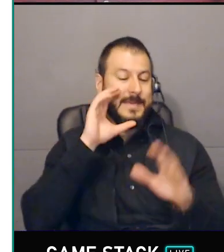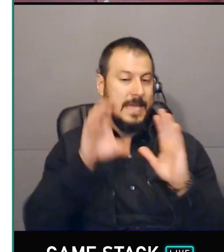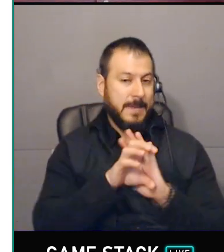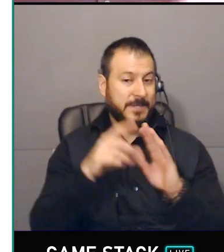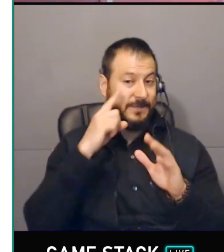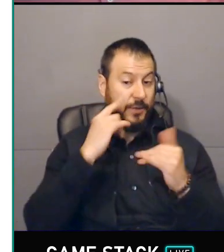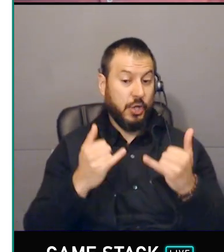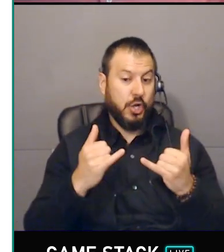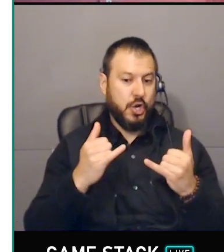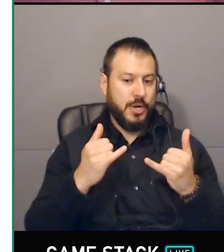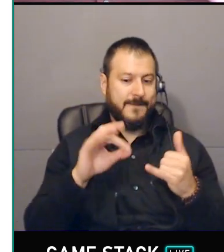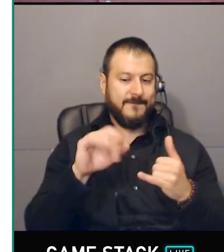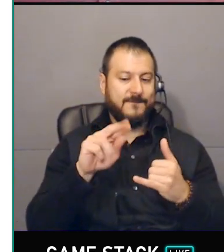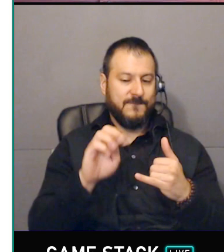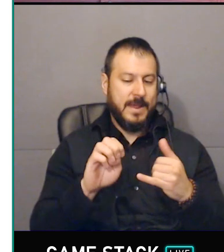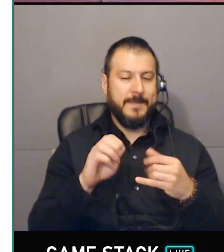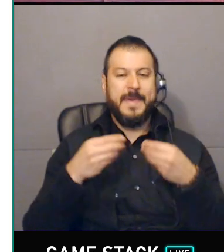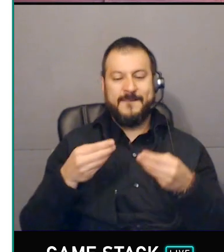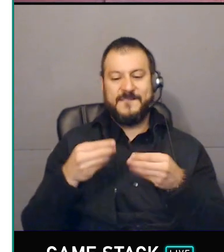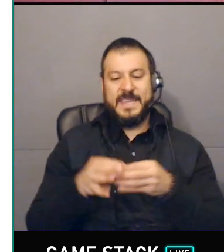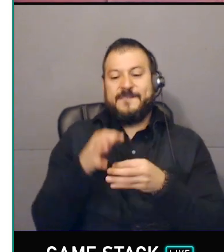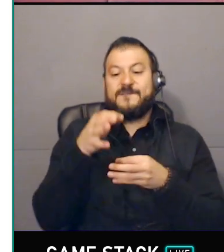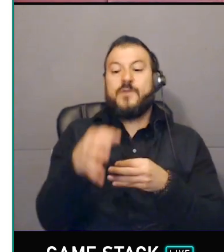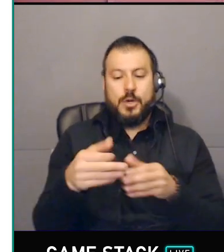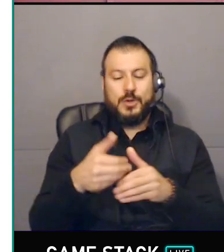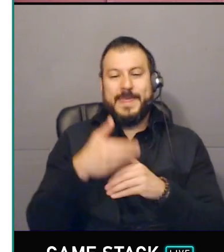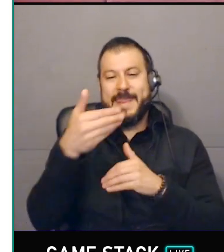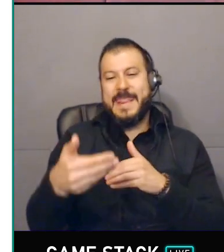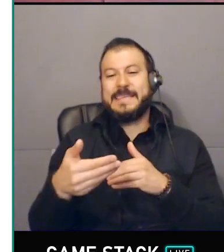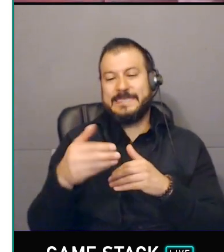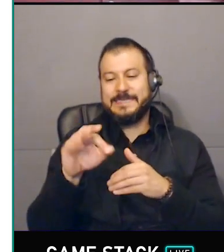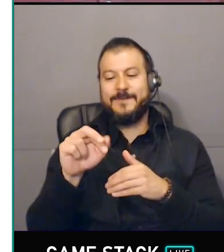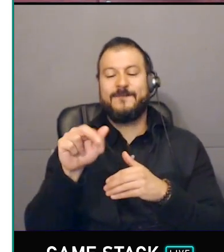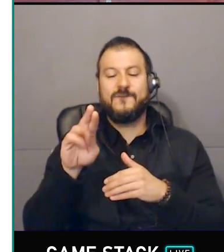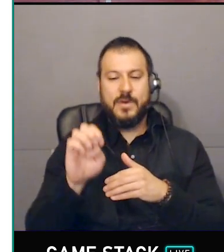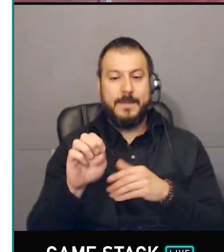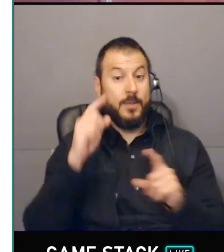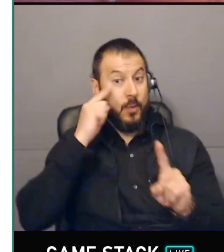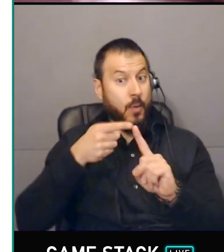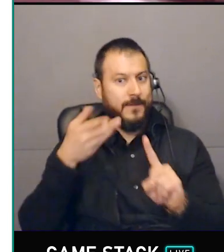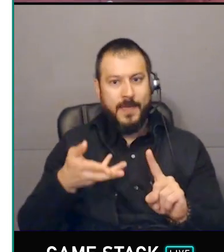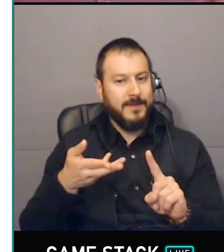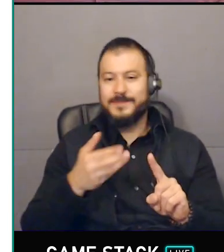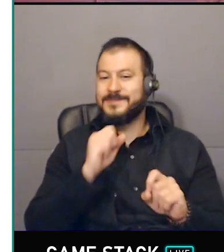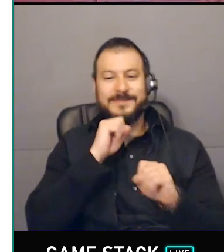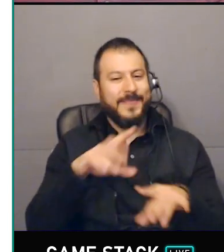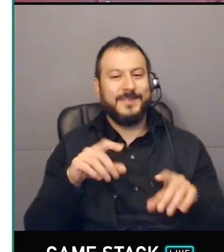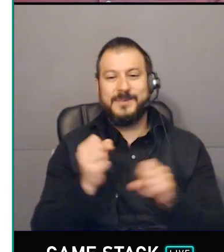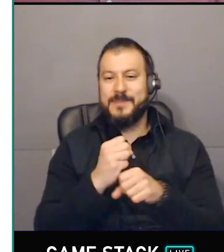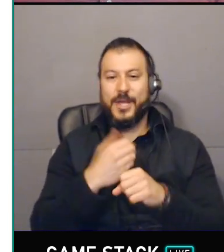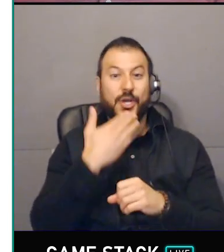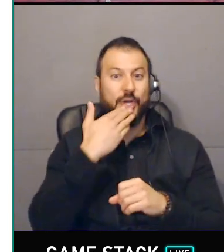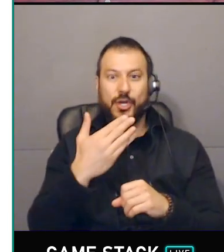and then there's feeding forward a sample to next frame and the goal of that has nothing to do with making a good image this frame.